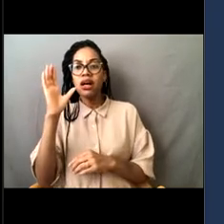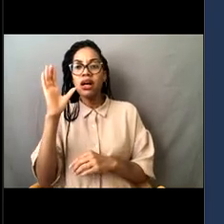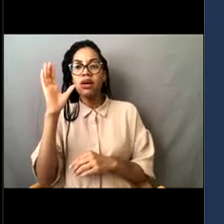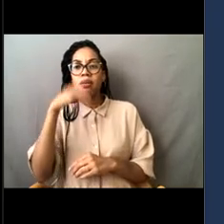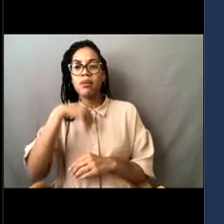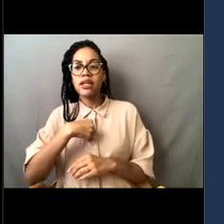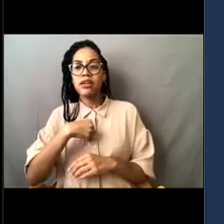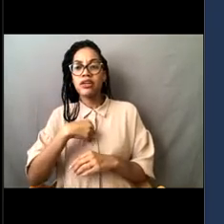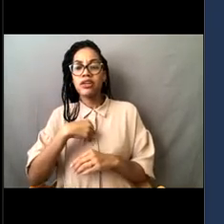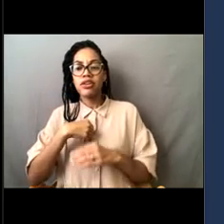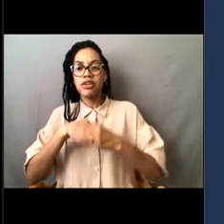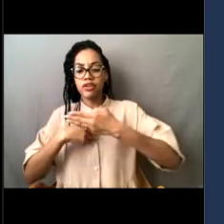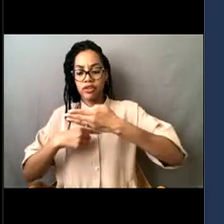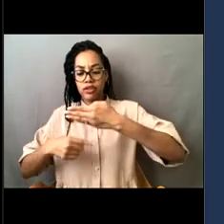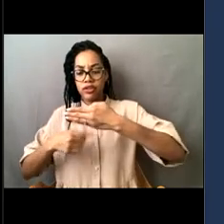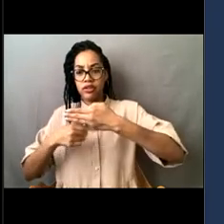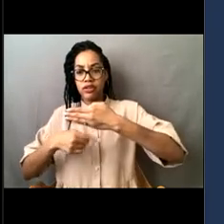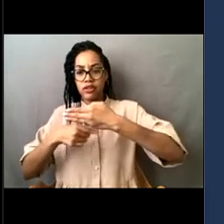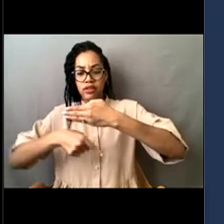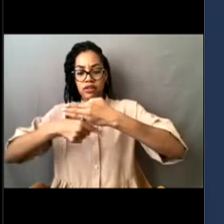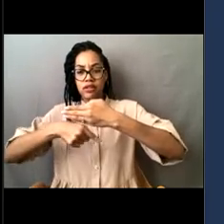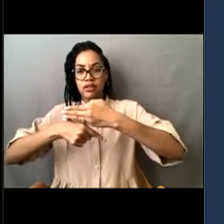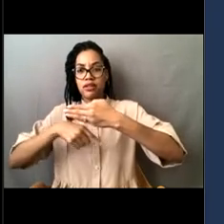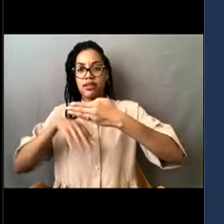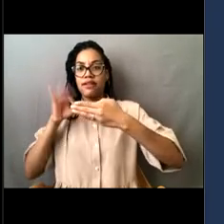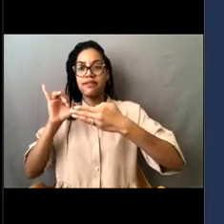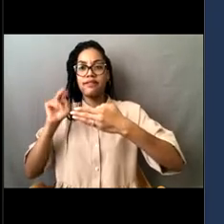Hannah notices, and Laura as well, that it's spotted.